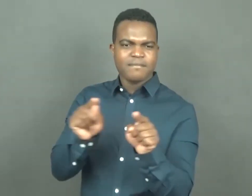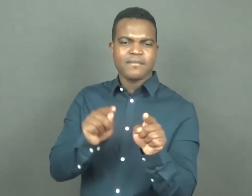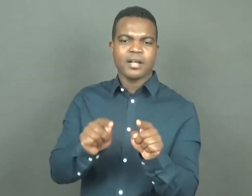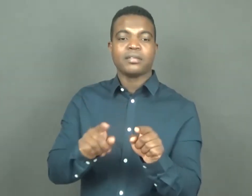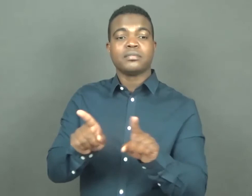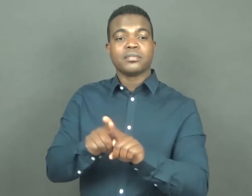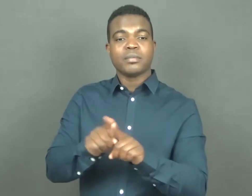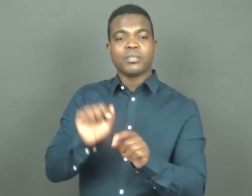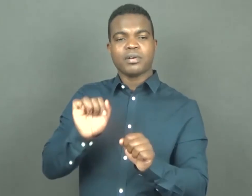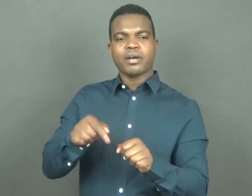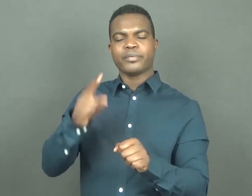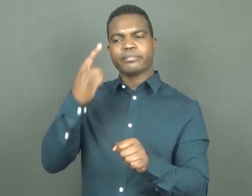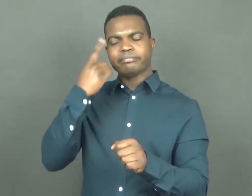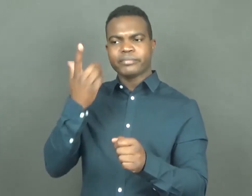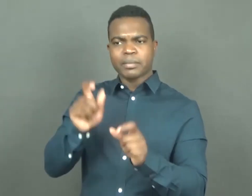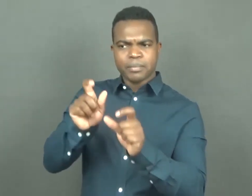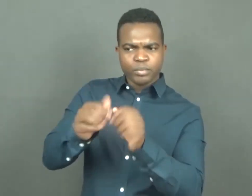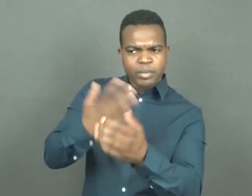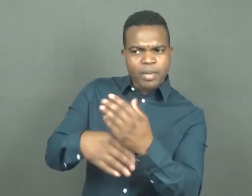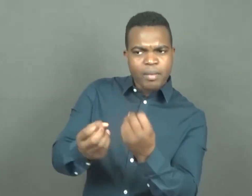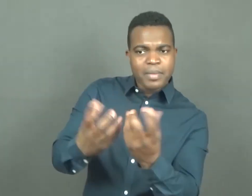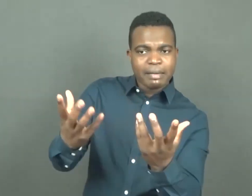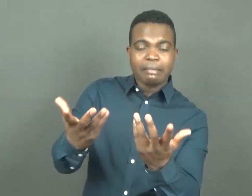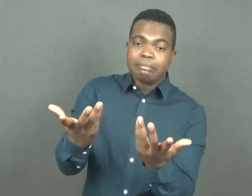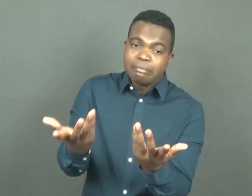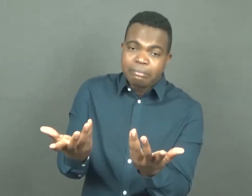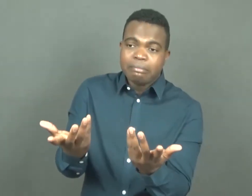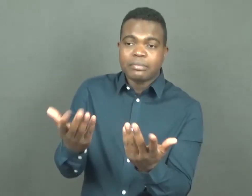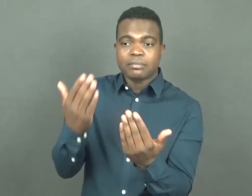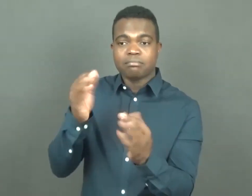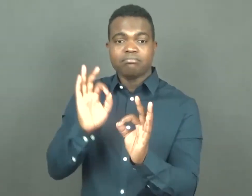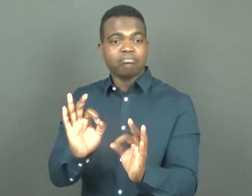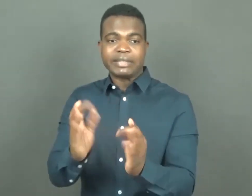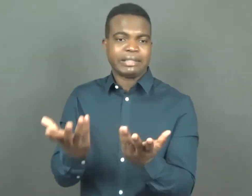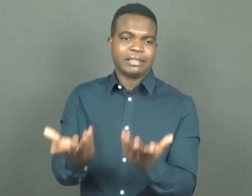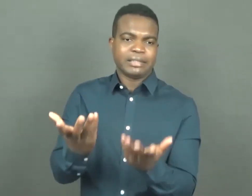If you really want to know prevalence, you may want to move to more extended sets, which also